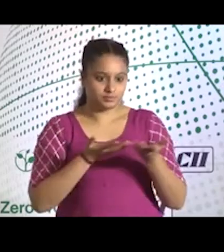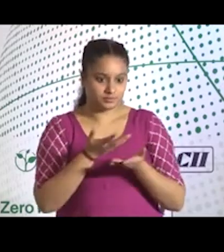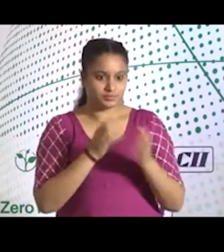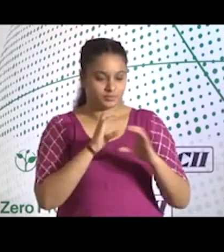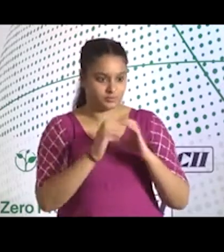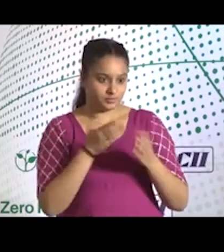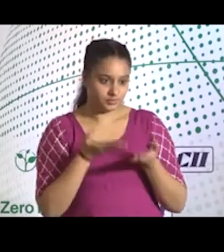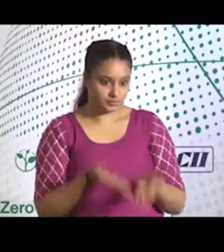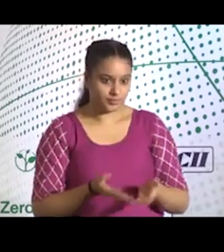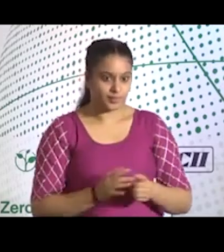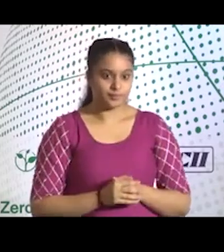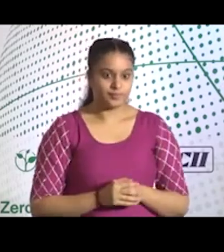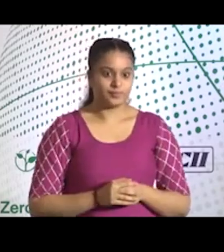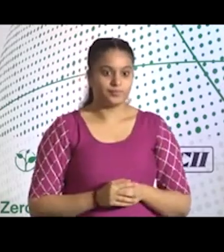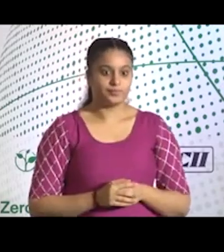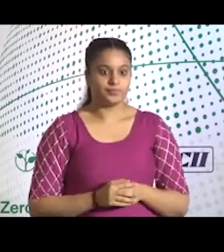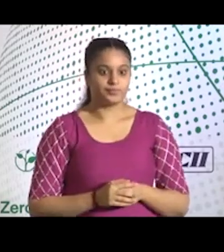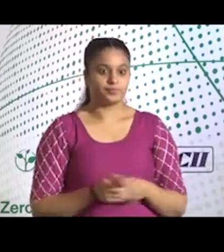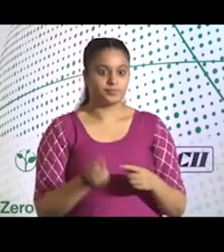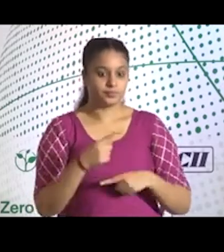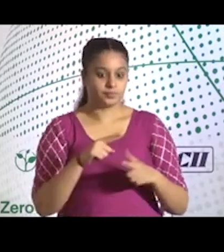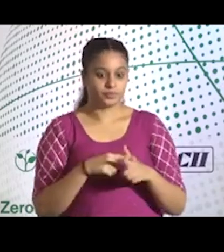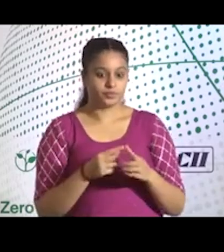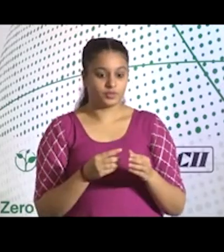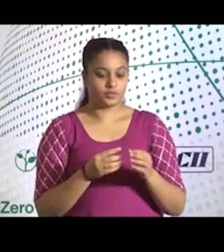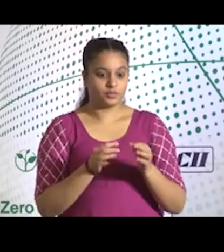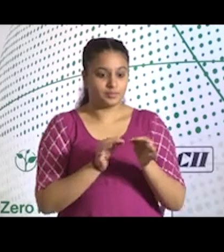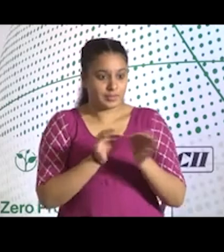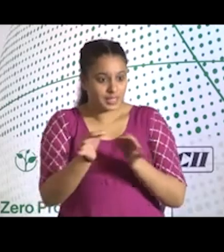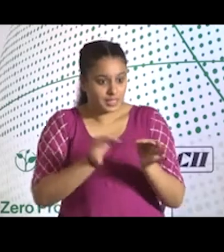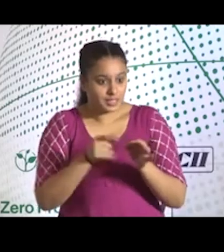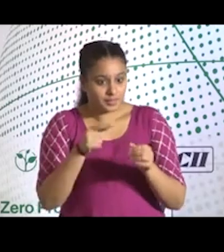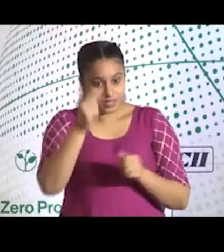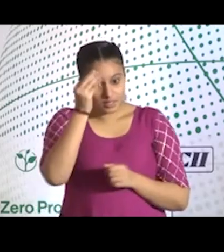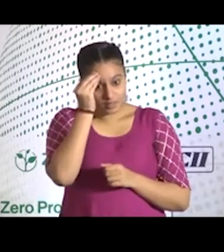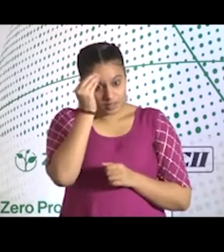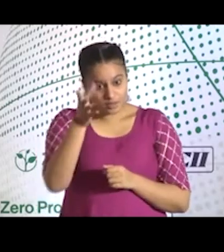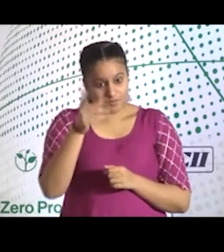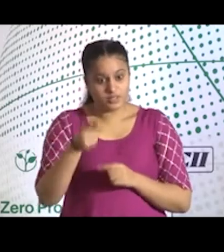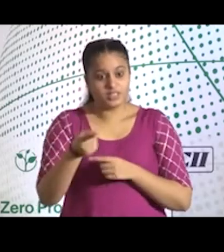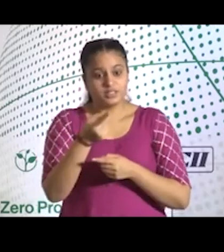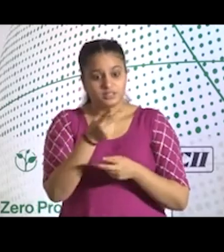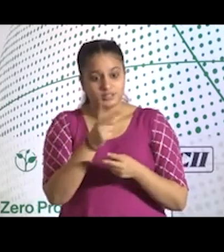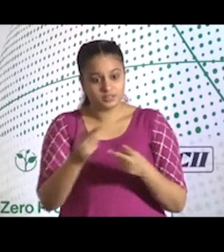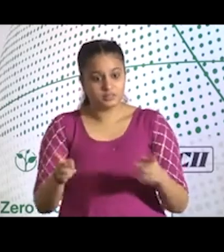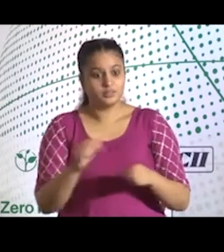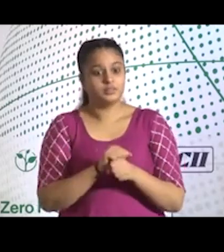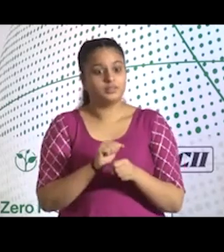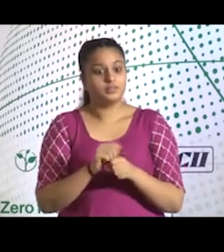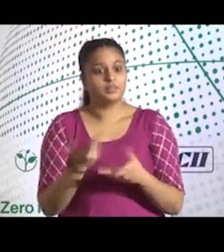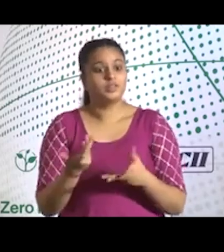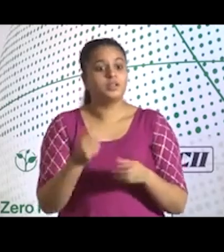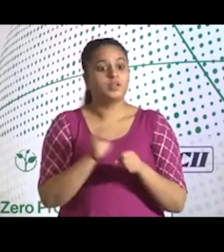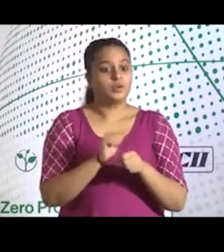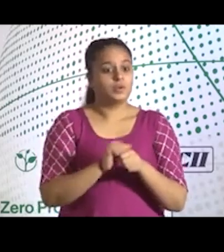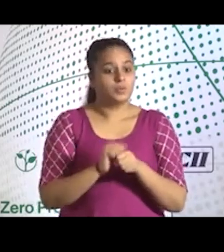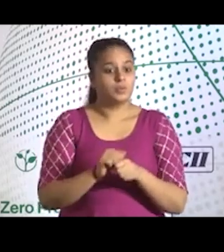because it just brings up the awareness of more folks who will probably work on these as a next step.